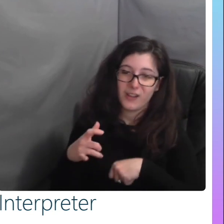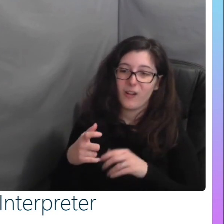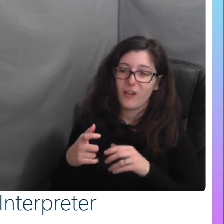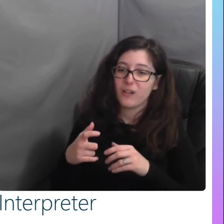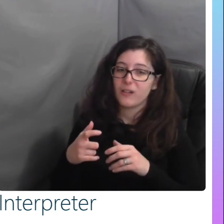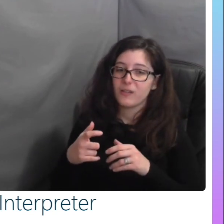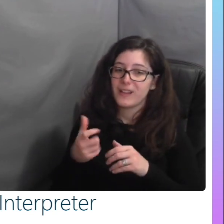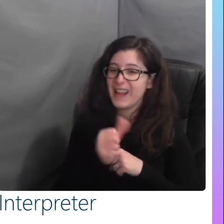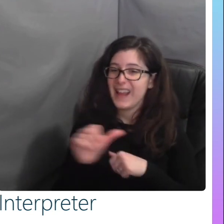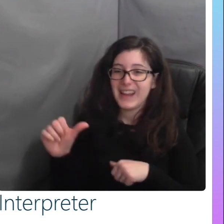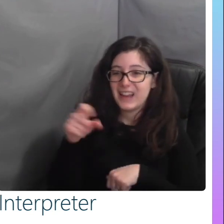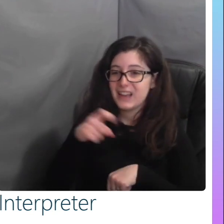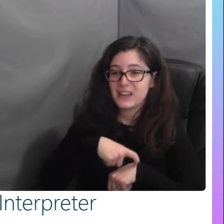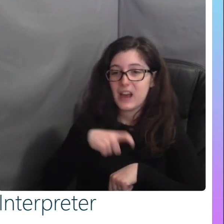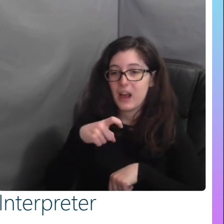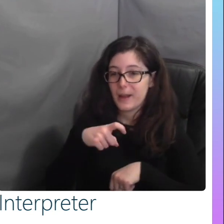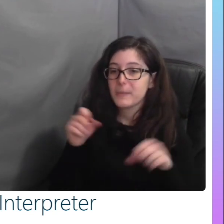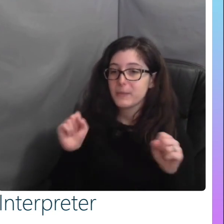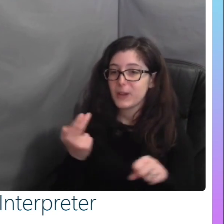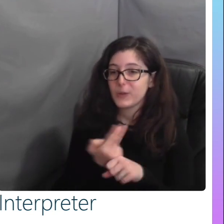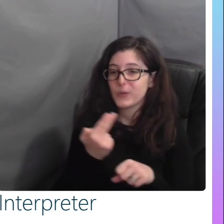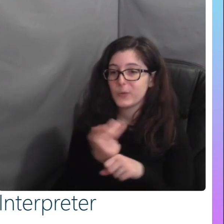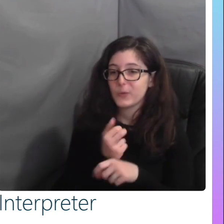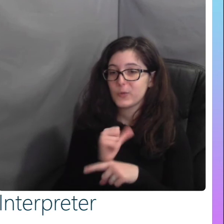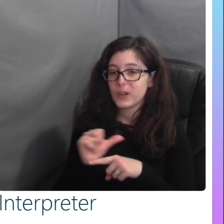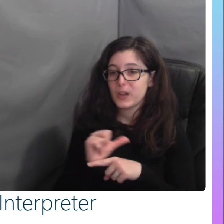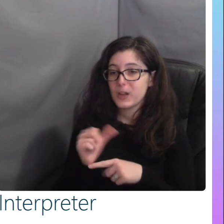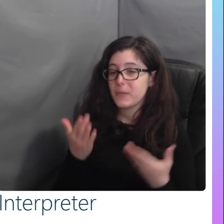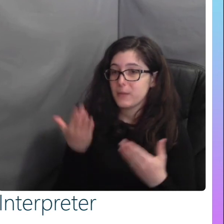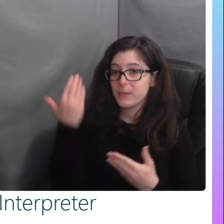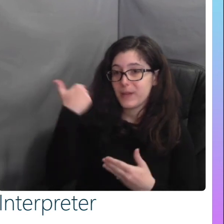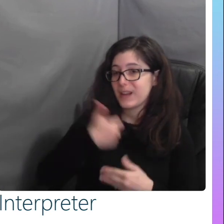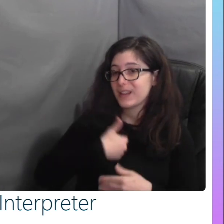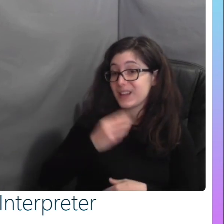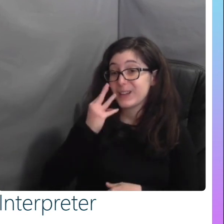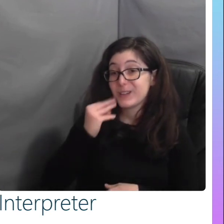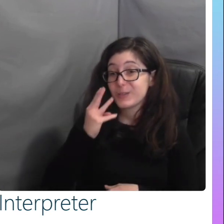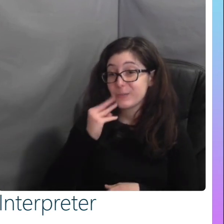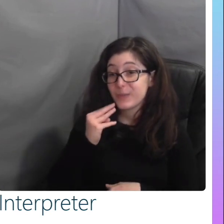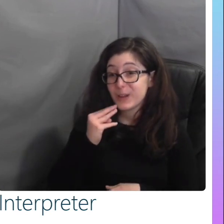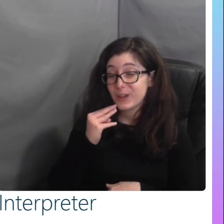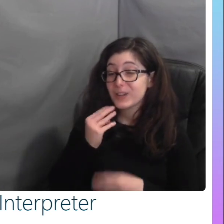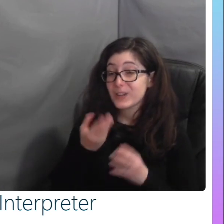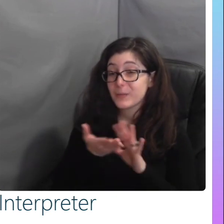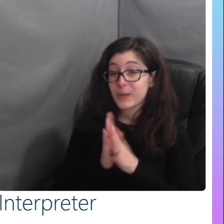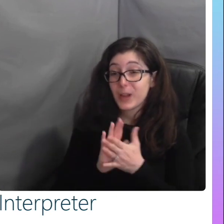so I may never have been a content creator before and now I am, but the training,